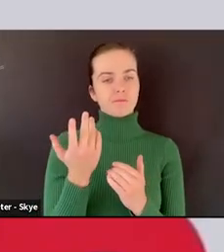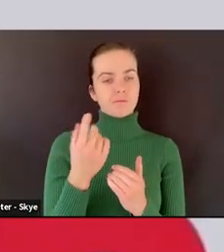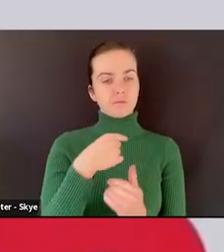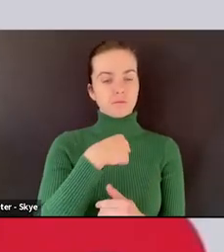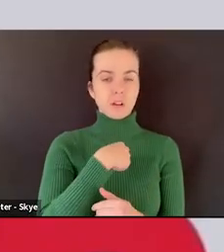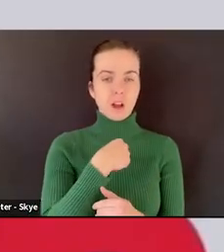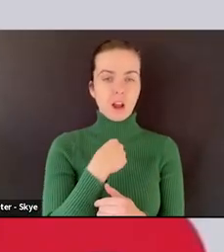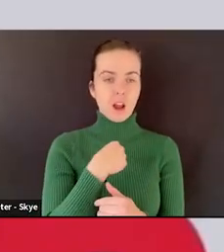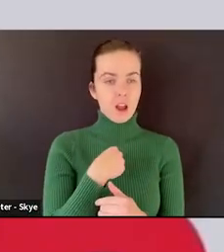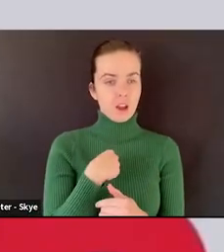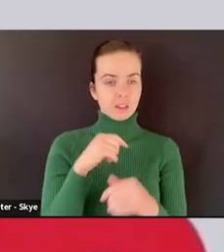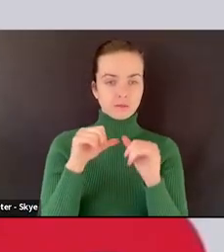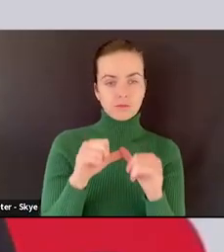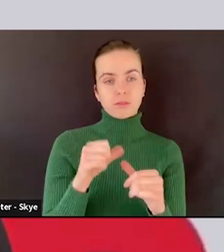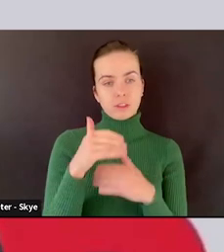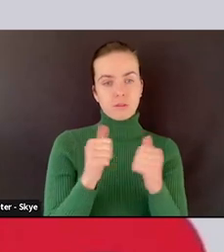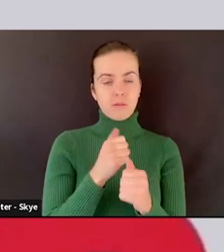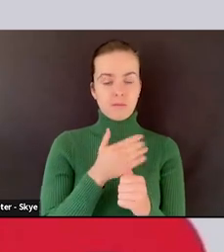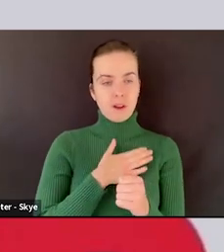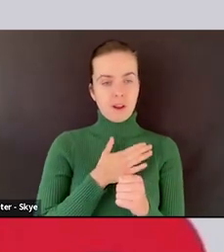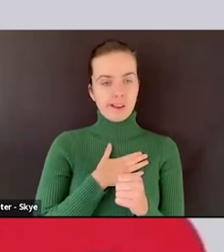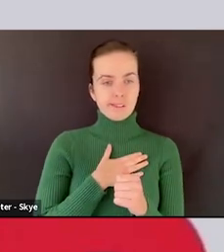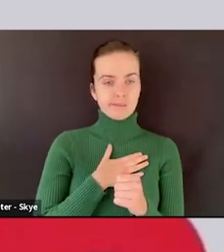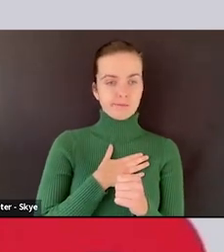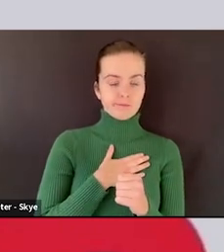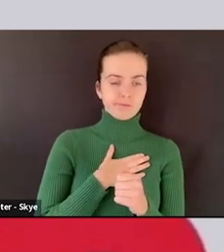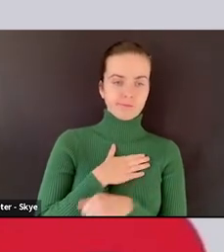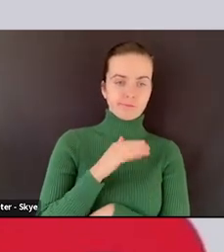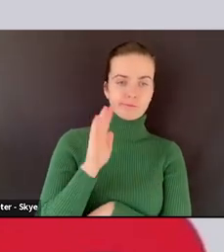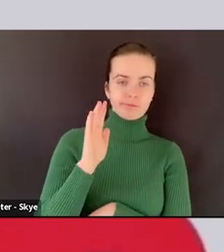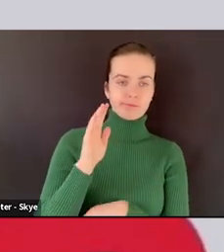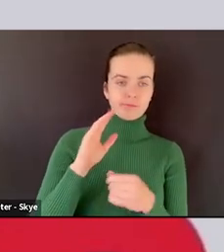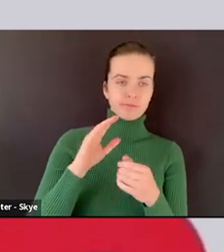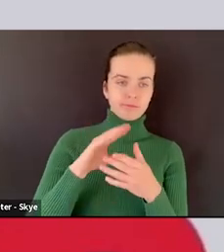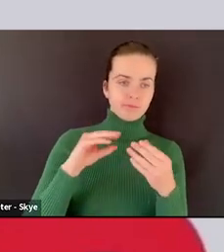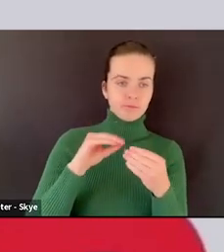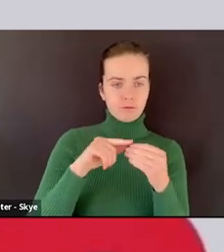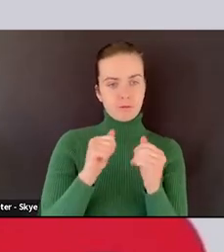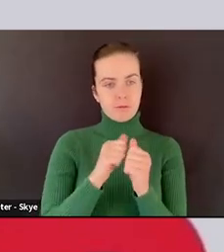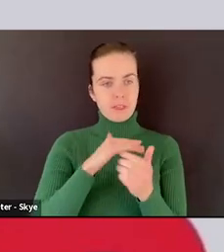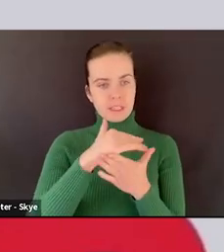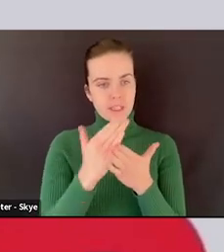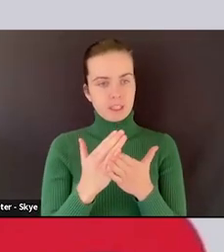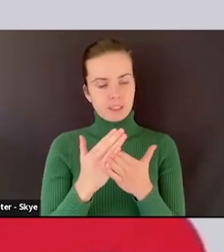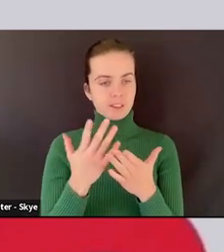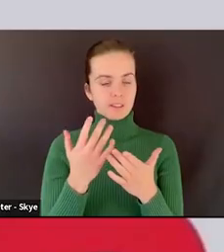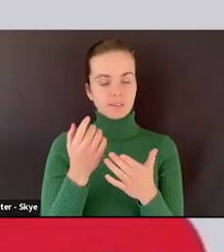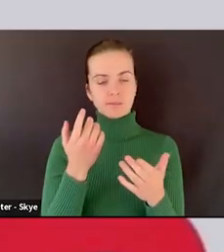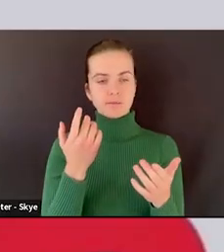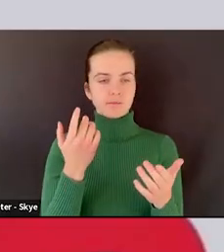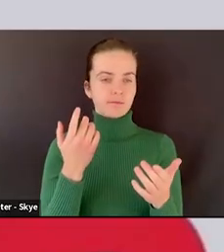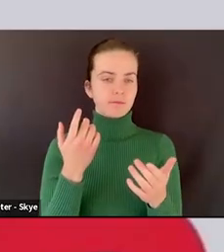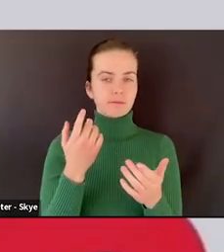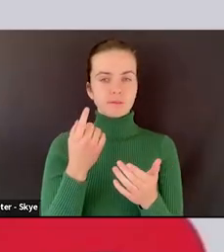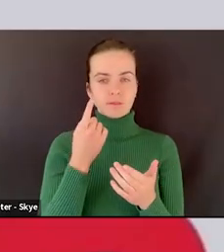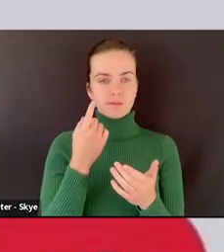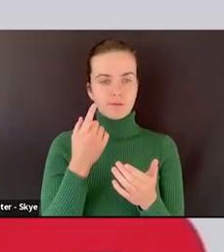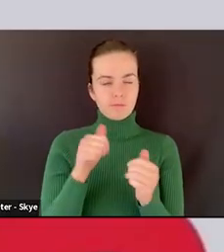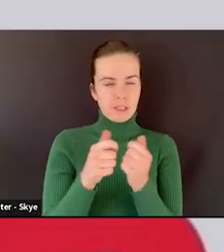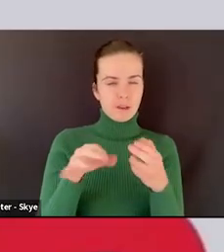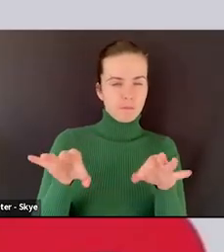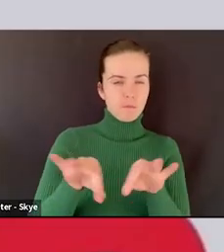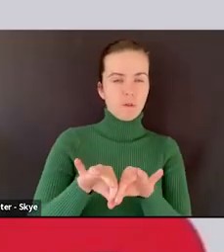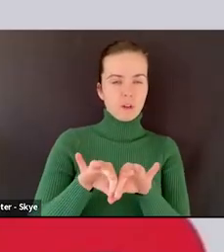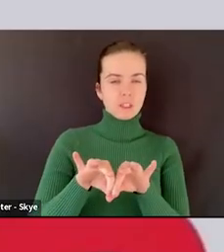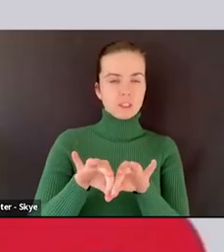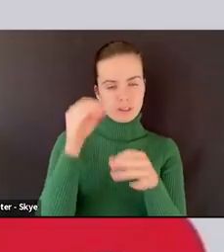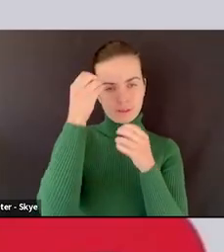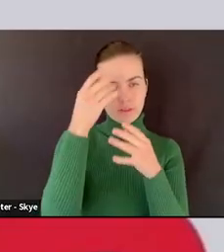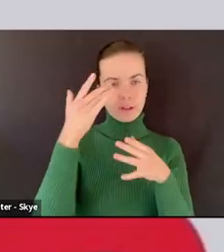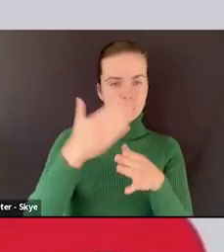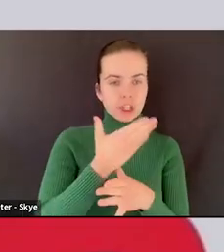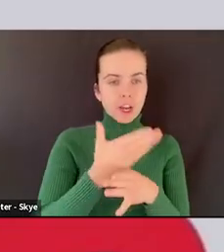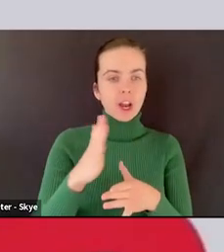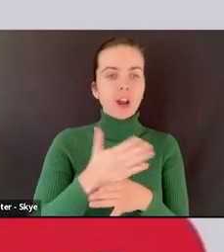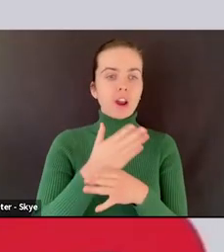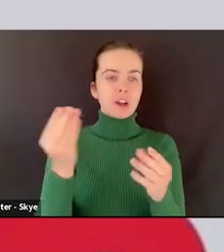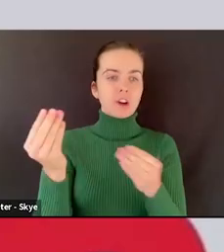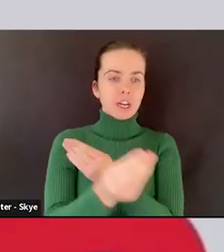with my section on this report back, in the spirit of the importance of information sharing,